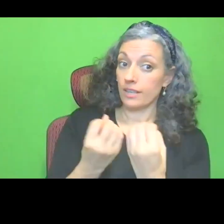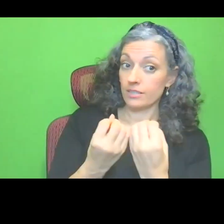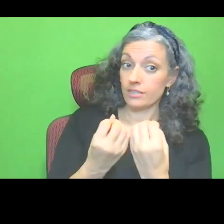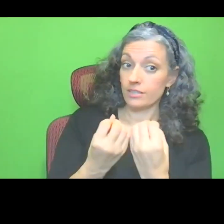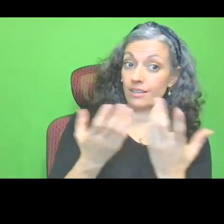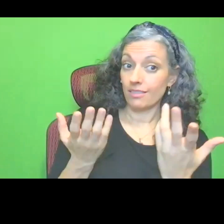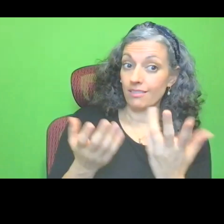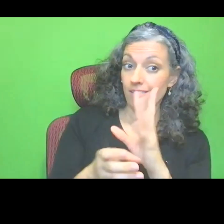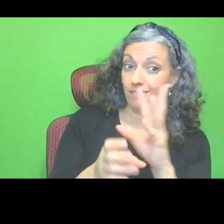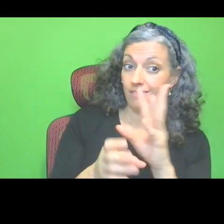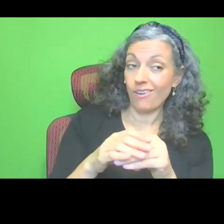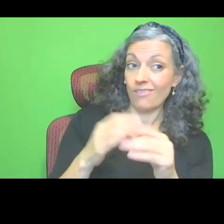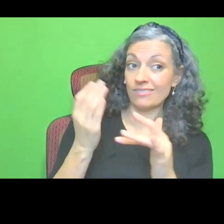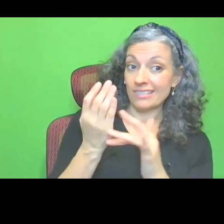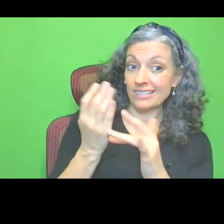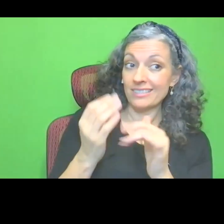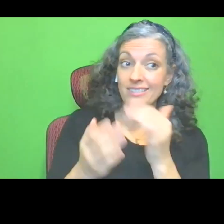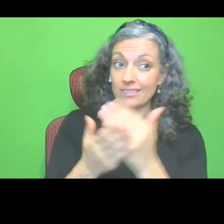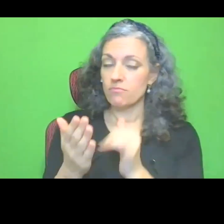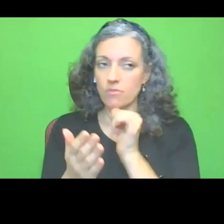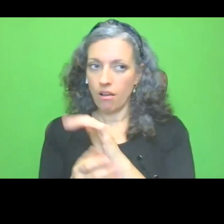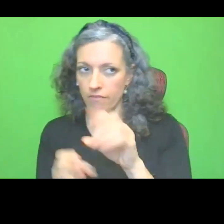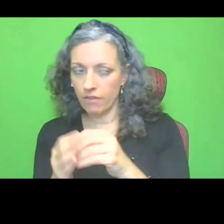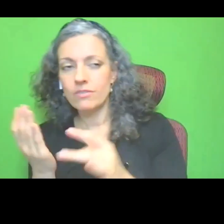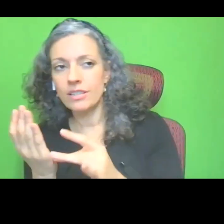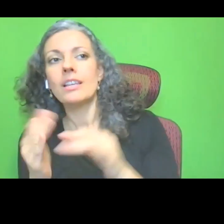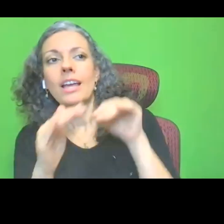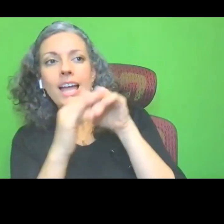and some that aren't and see how accessibility, whether it's in digital or physical environments,